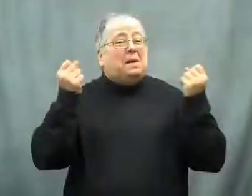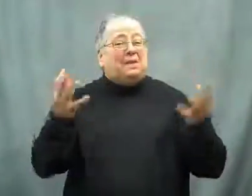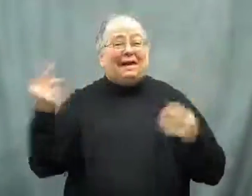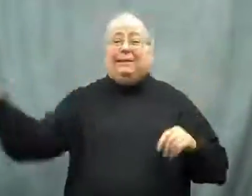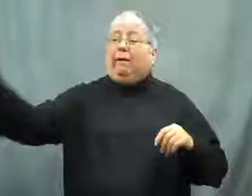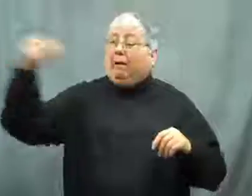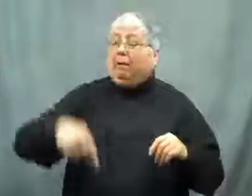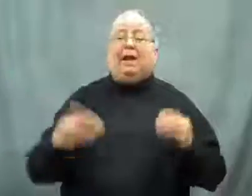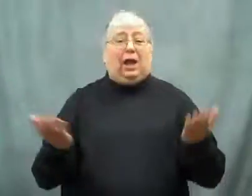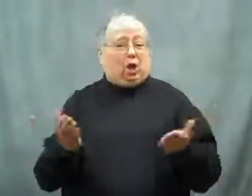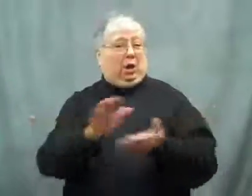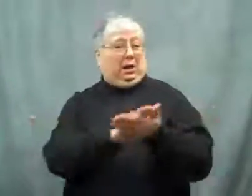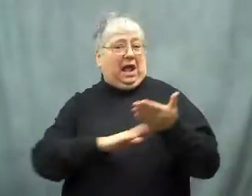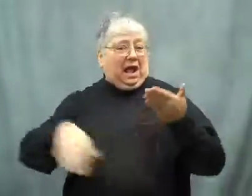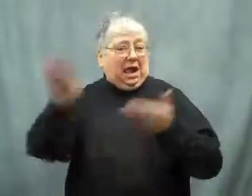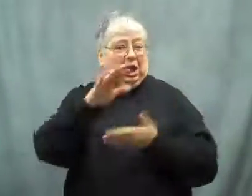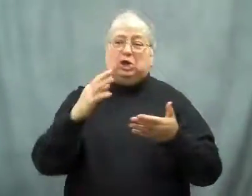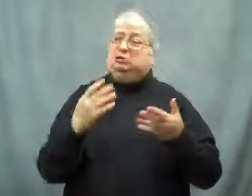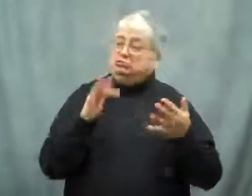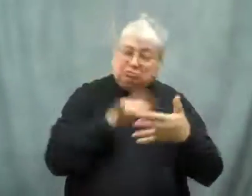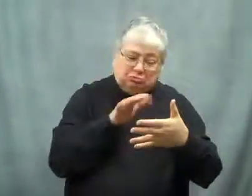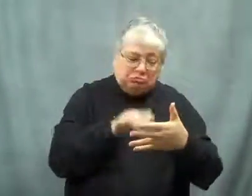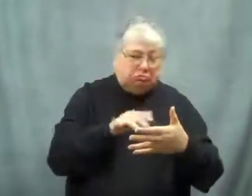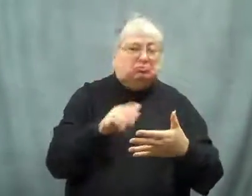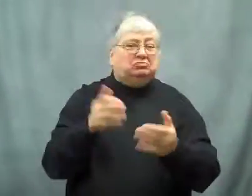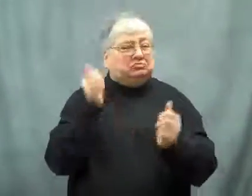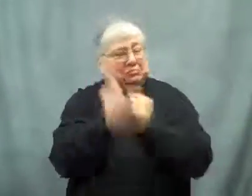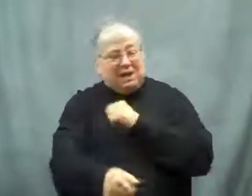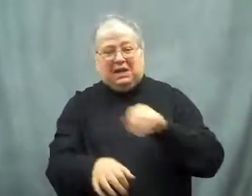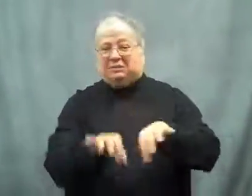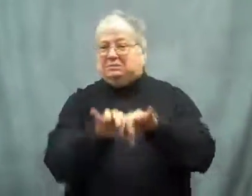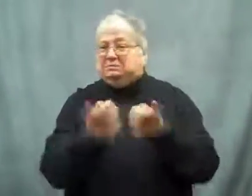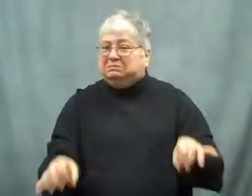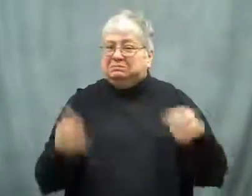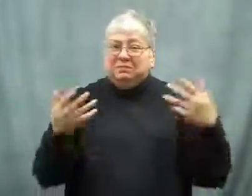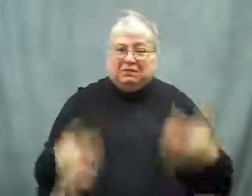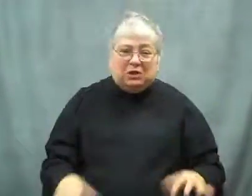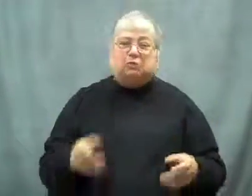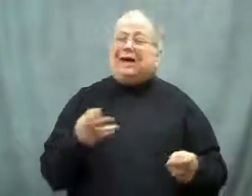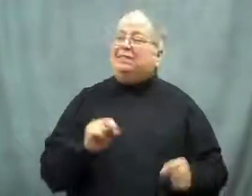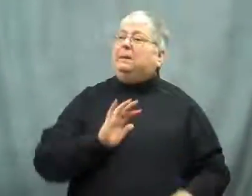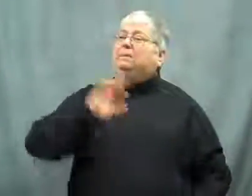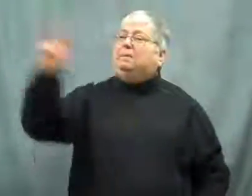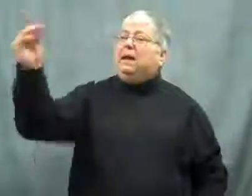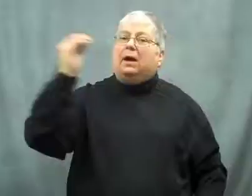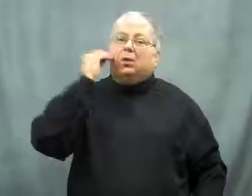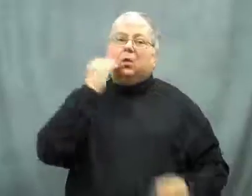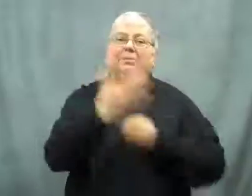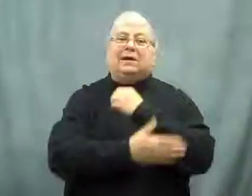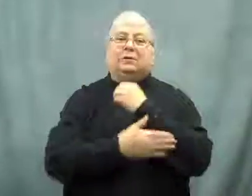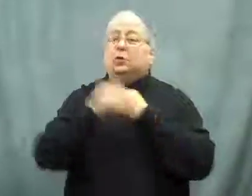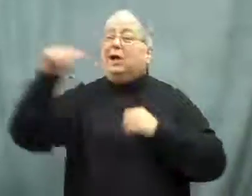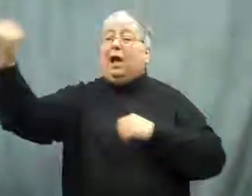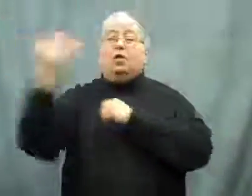Many students attend college here, get a degree then go home to their country.